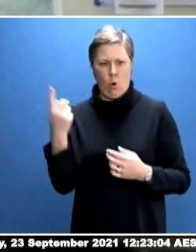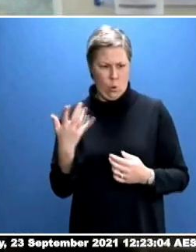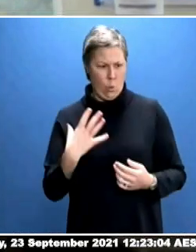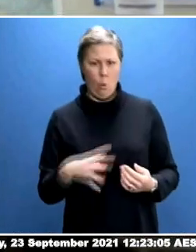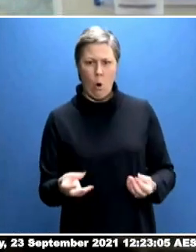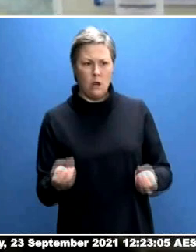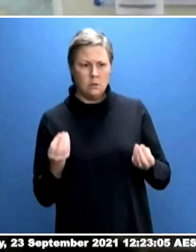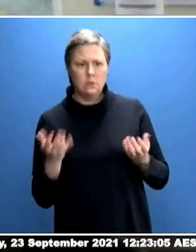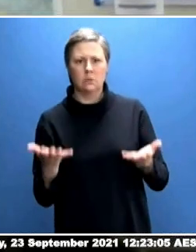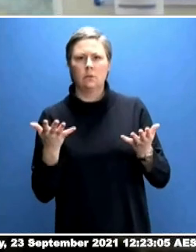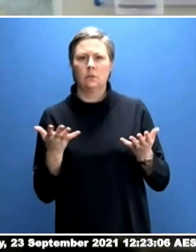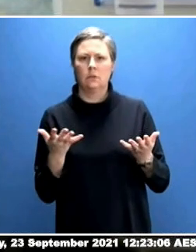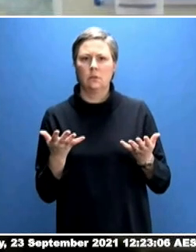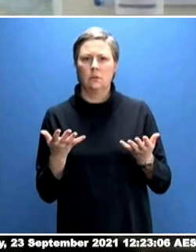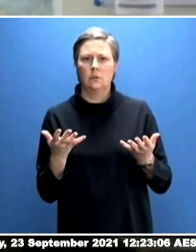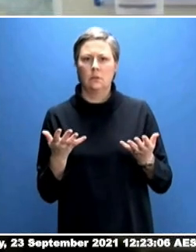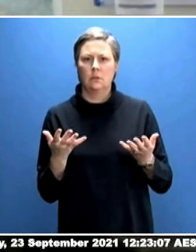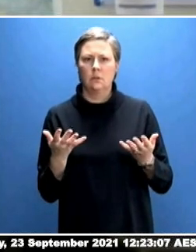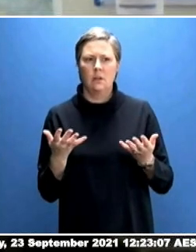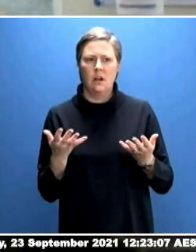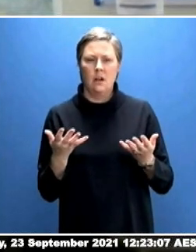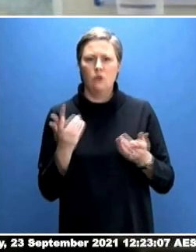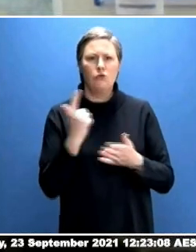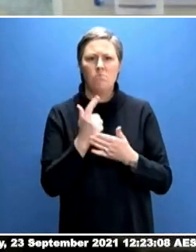for just locking up kids, particularly Aboriginal kids.